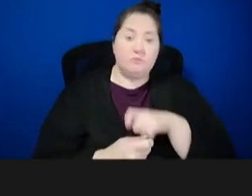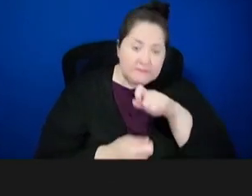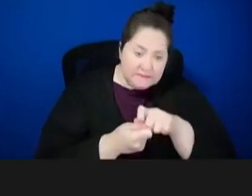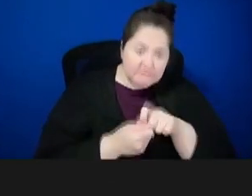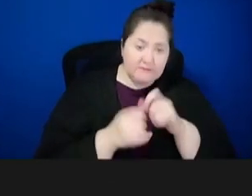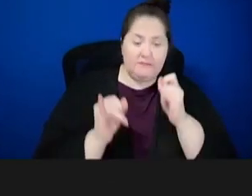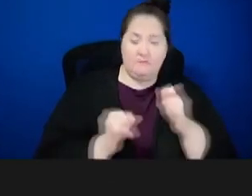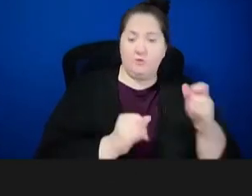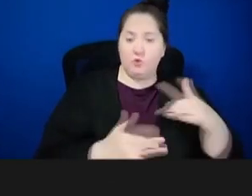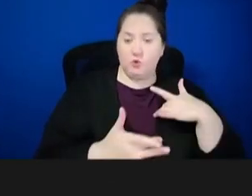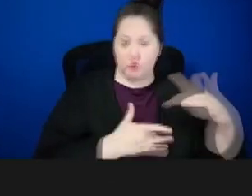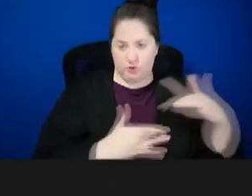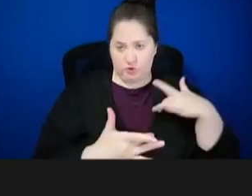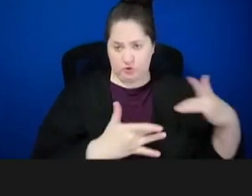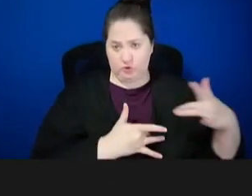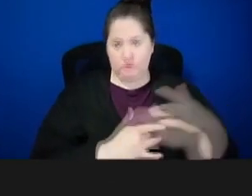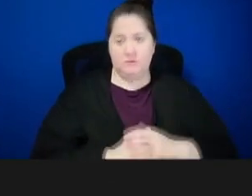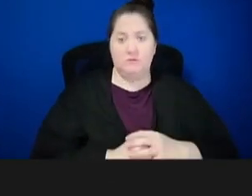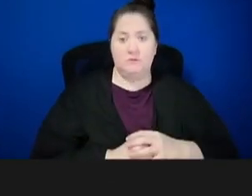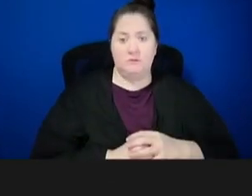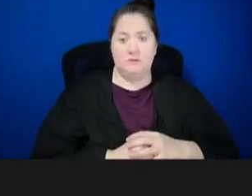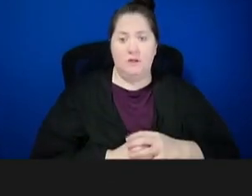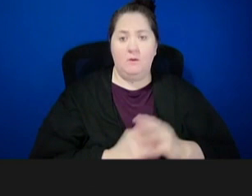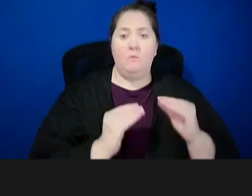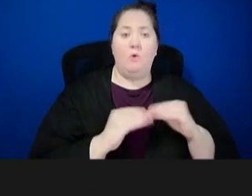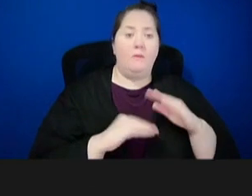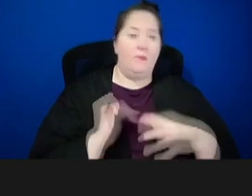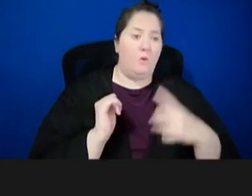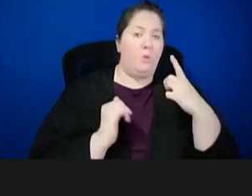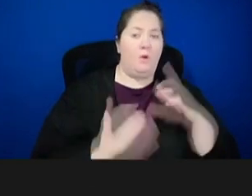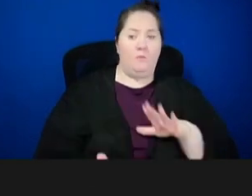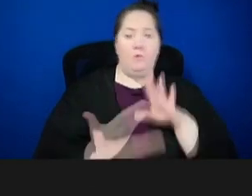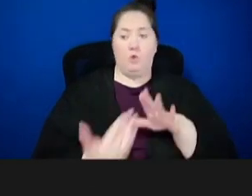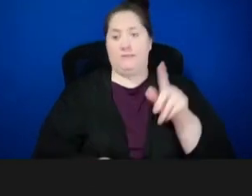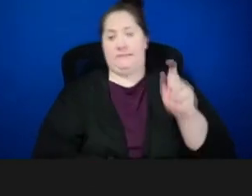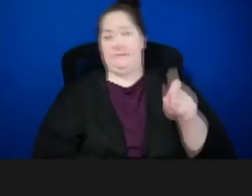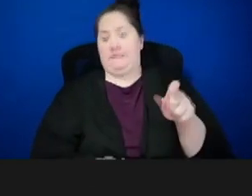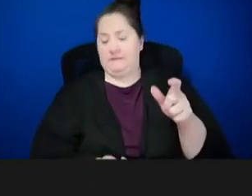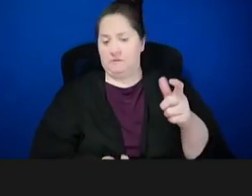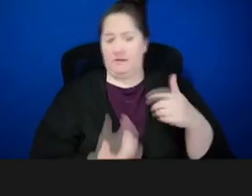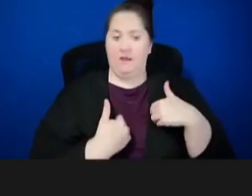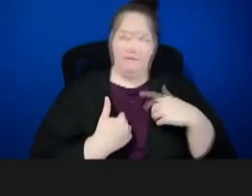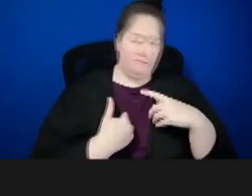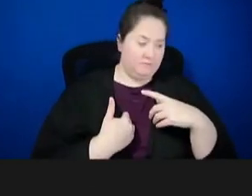concerns and more than one approach is like we needed to really have a dramatic impact on